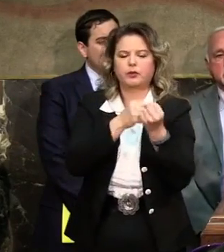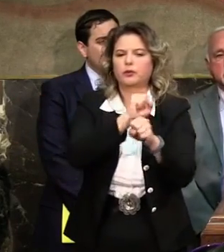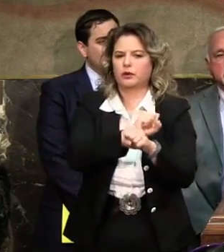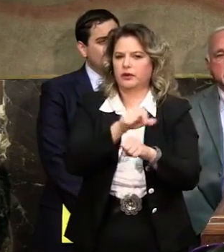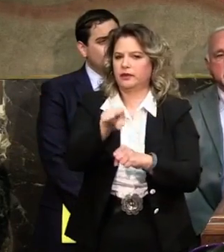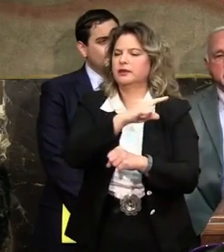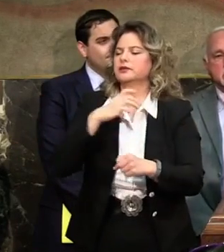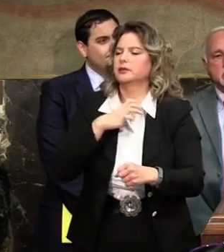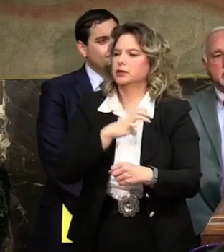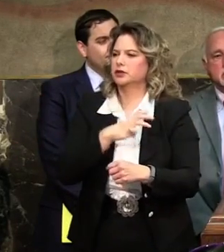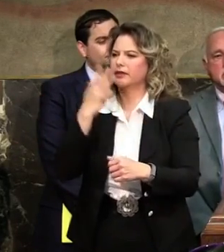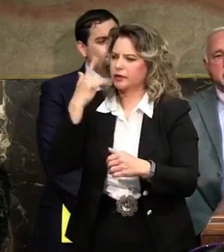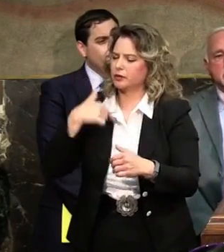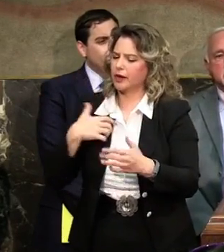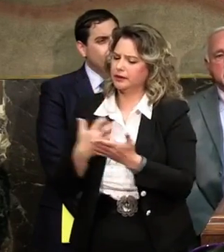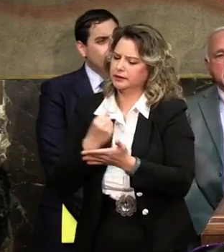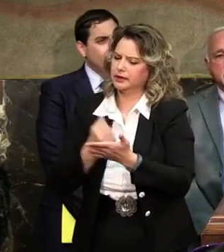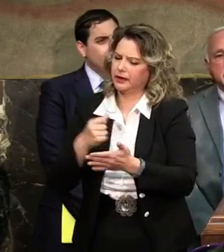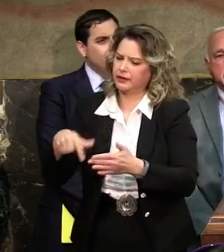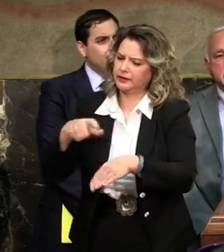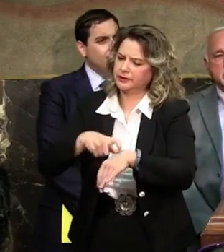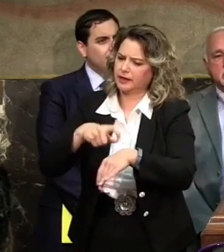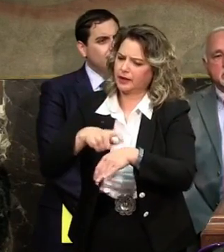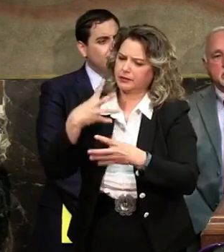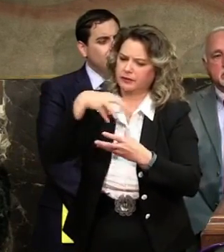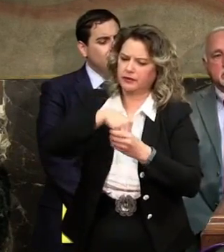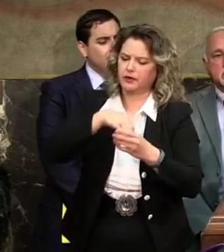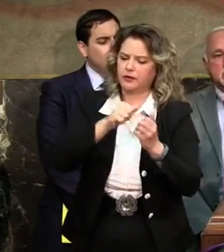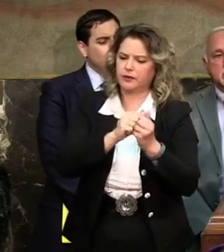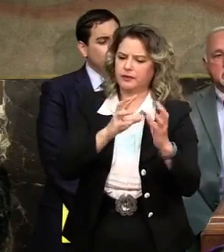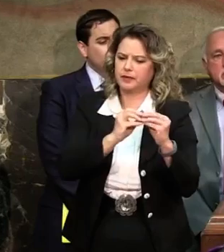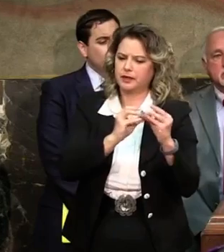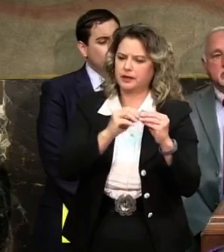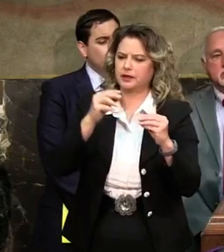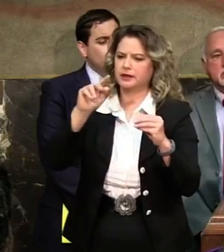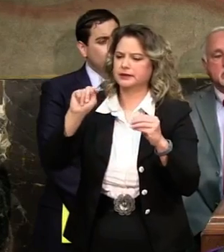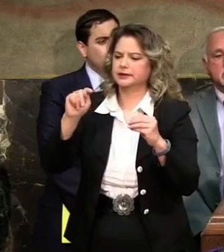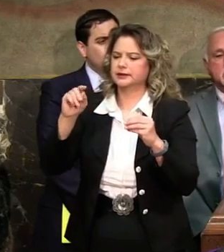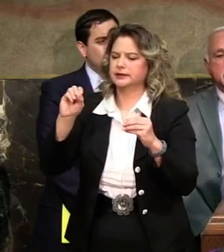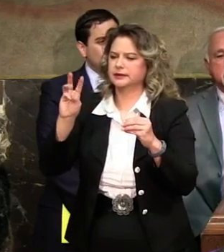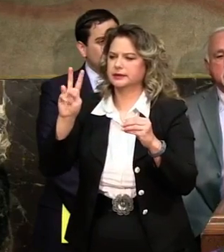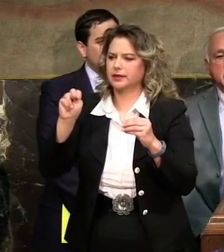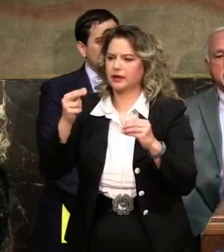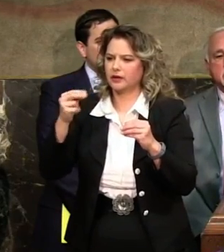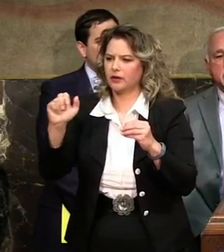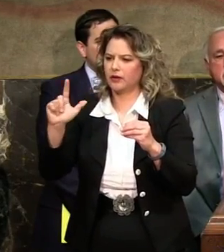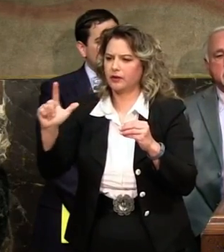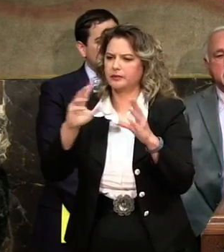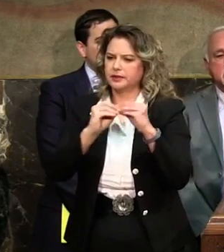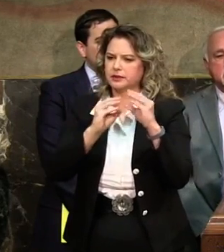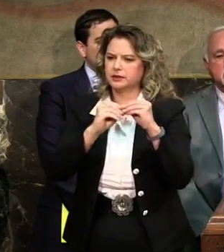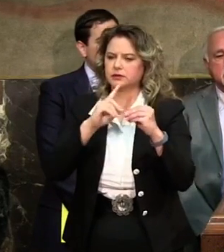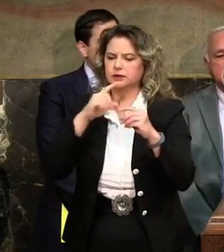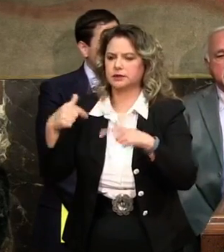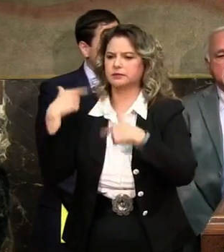time to be a part of these various meetings town hall meetings and it's best been my pleasure to work with all